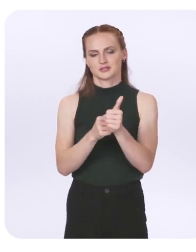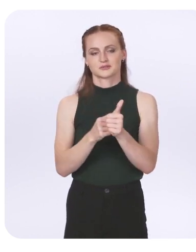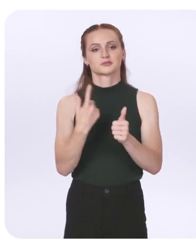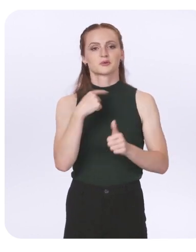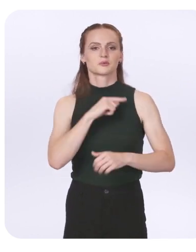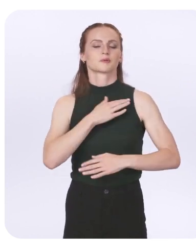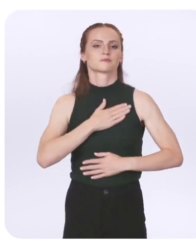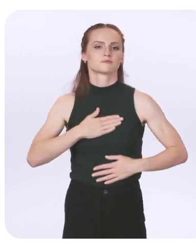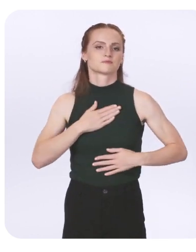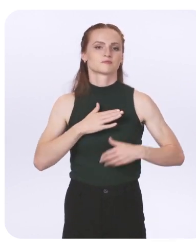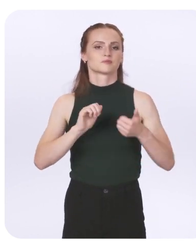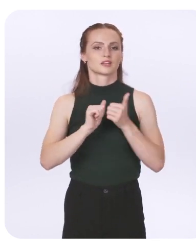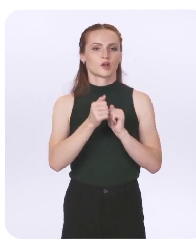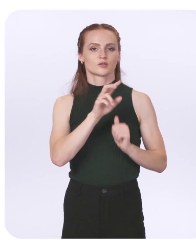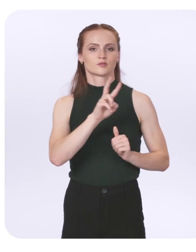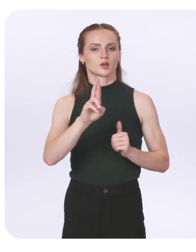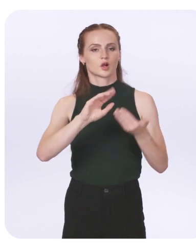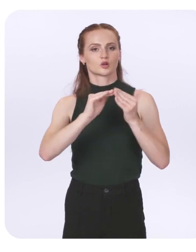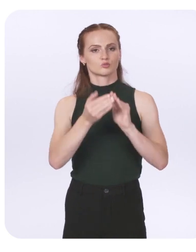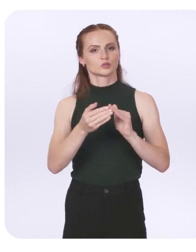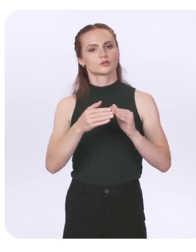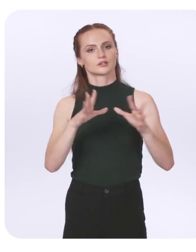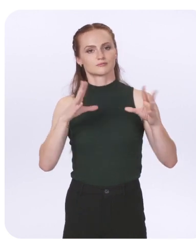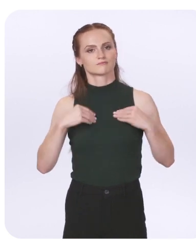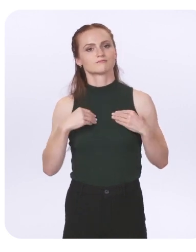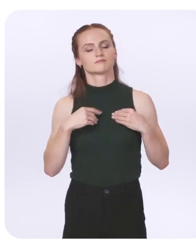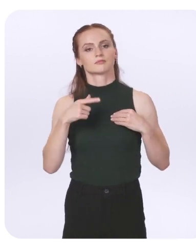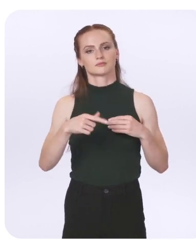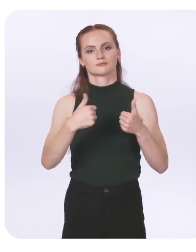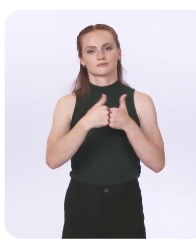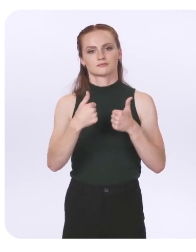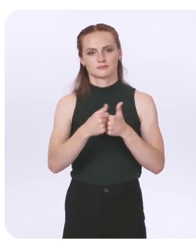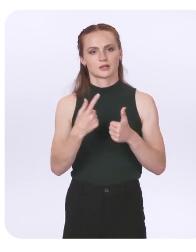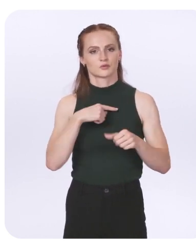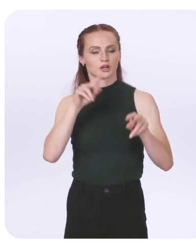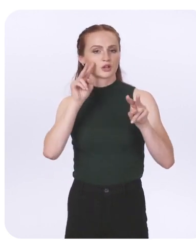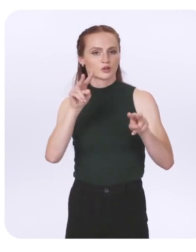and we look forward to supporting and growing the game for a long time.